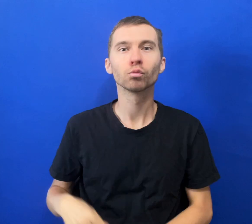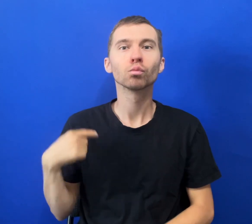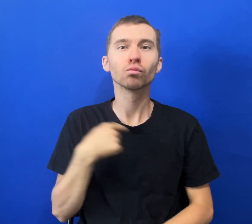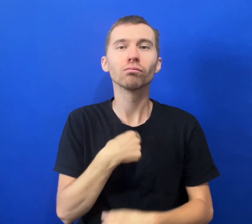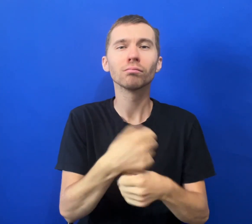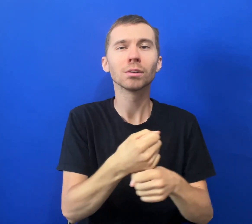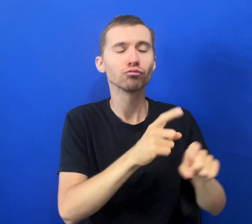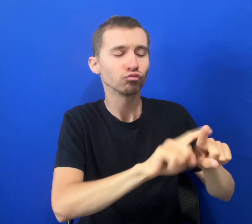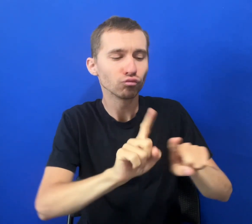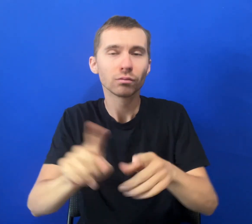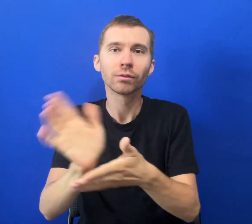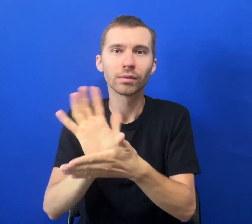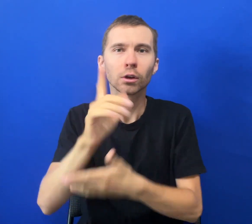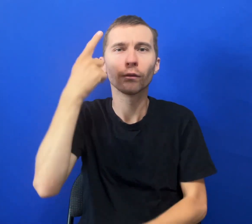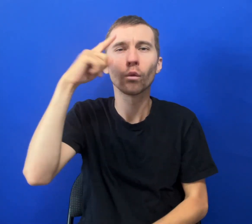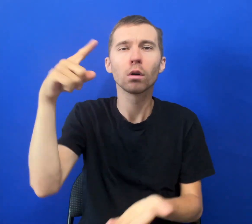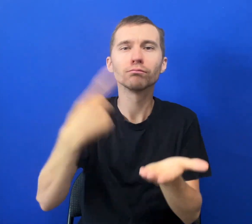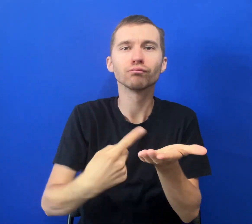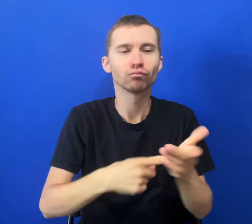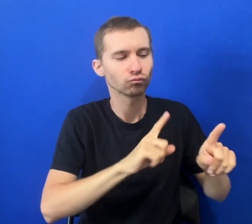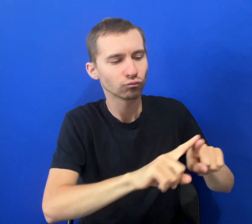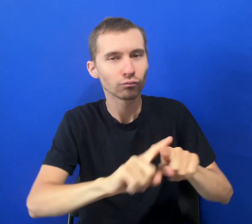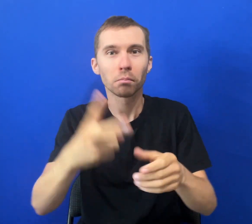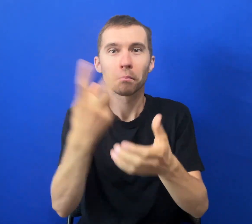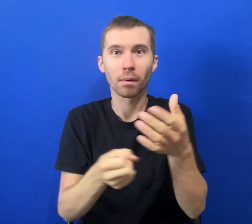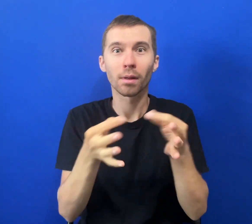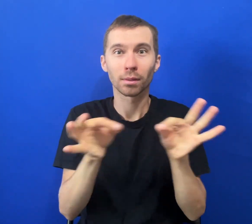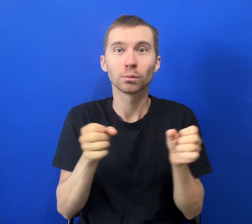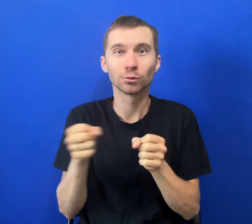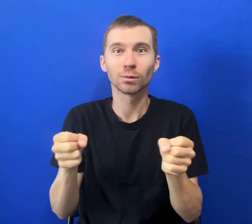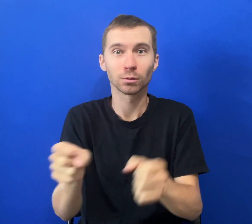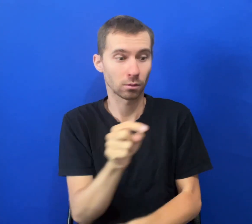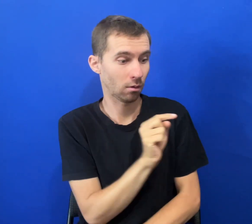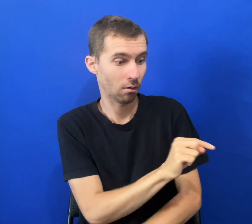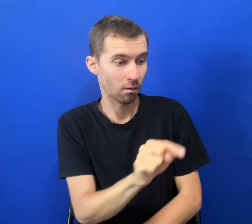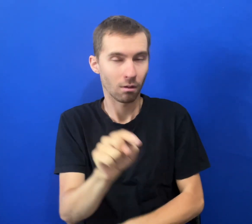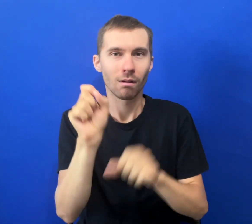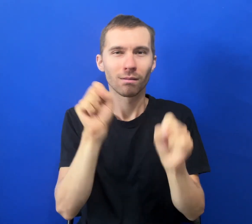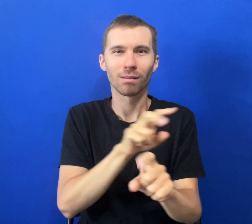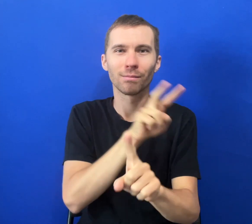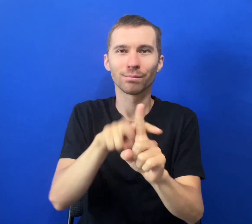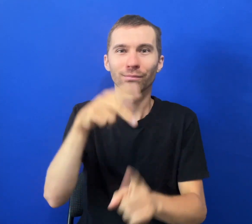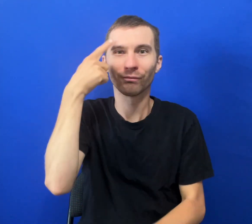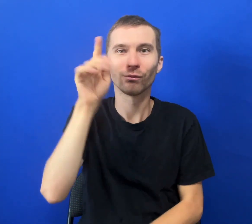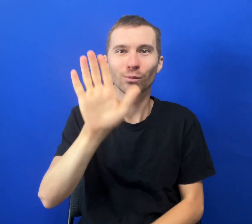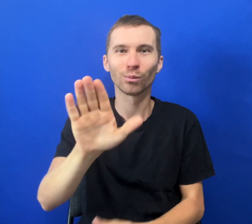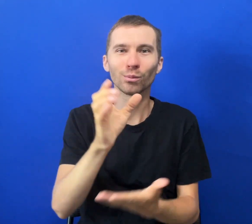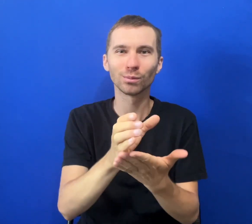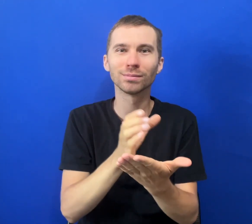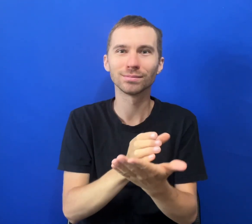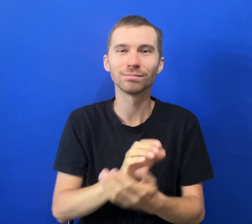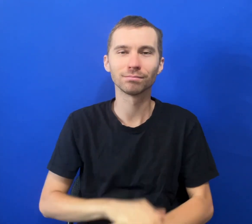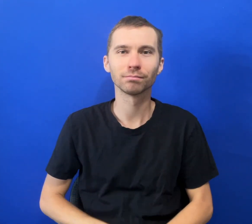We are producing a video series that explores different bilingual strategies that you can use in your courses.